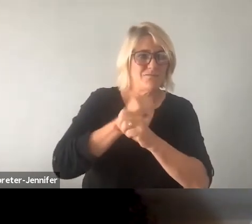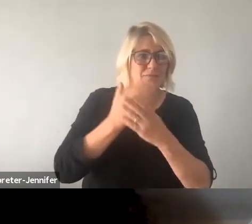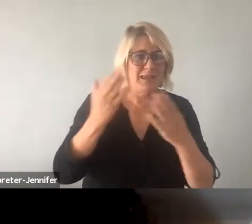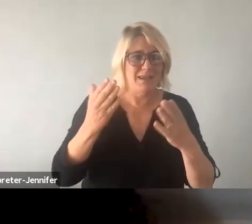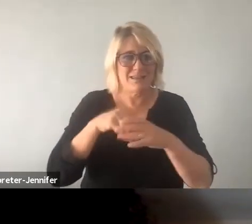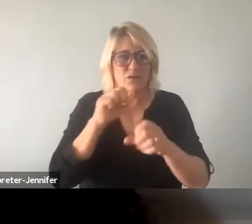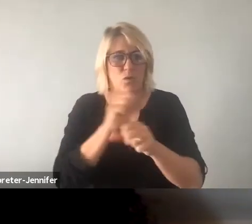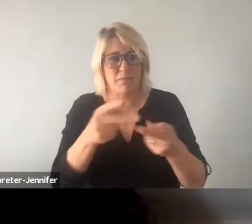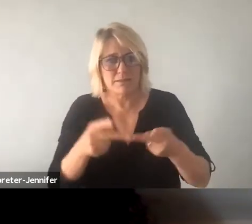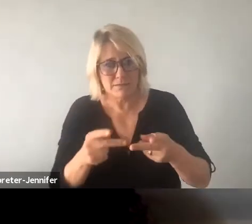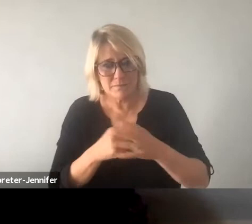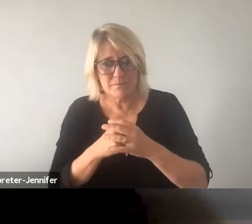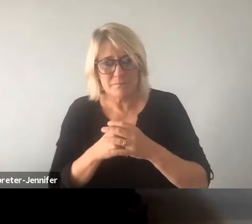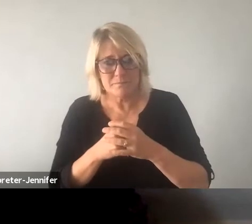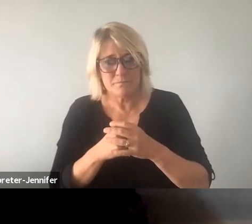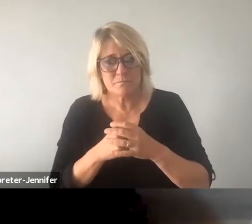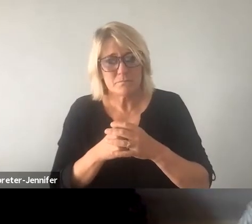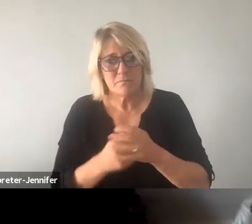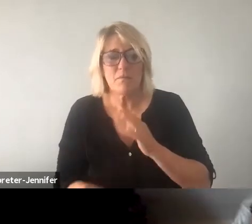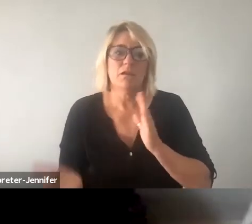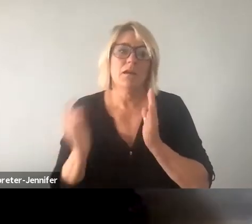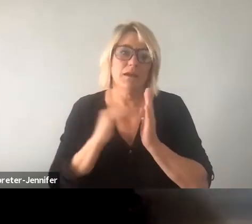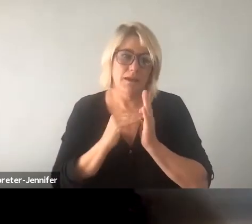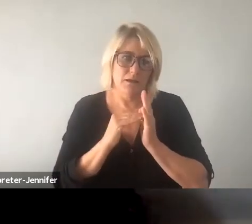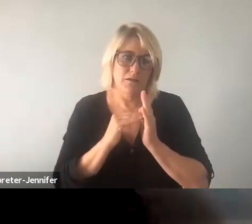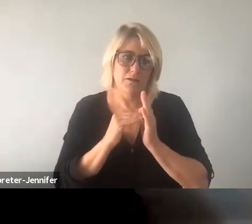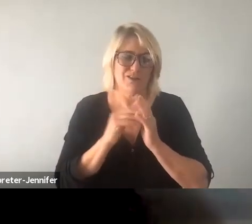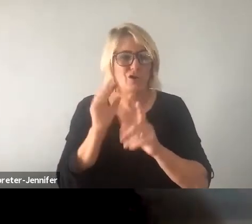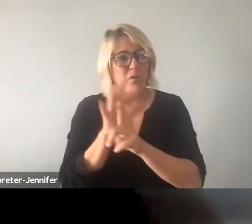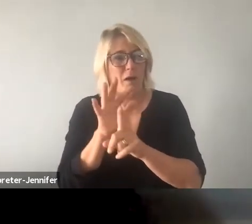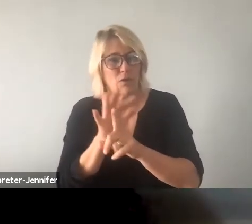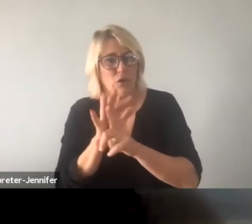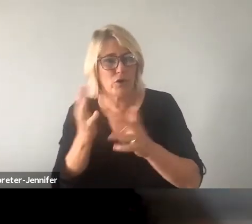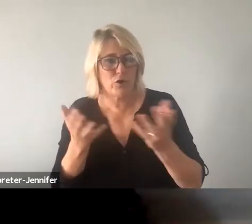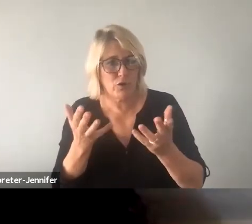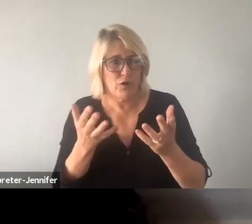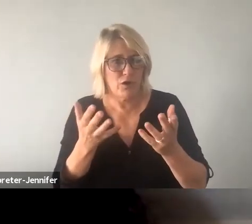reduce that threat or eliminate it entirely, maybe some additional